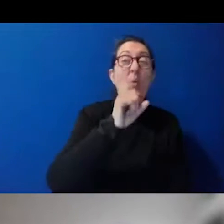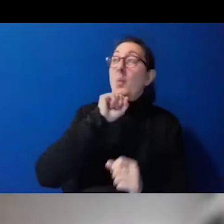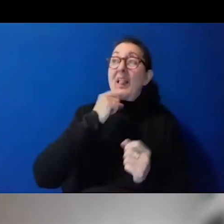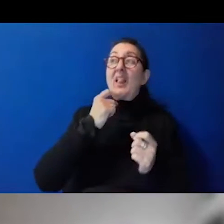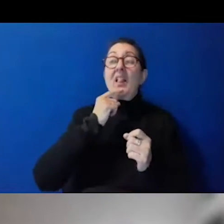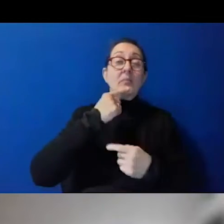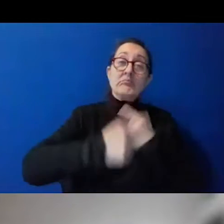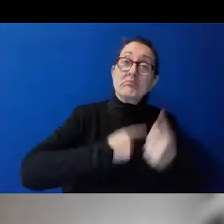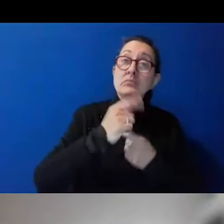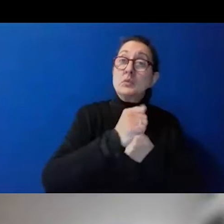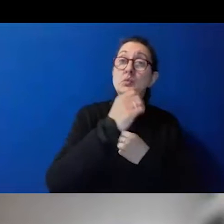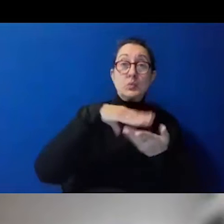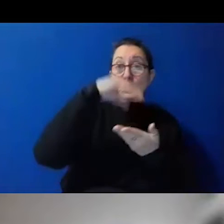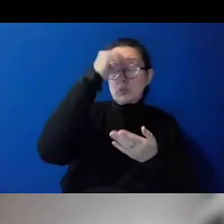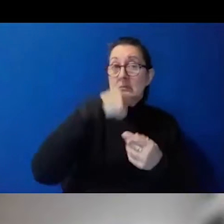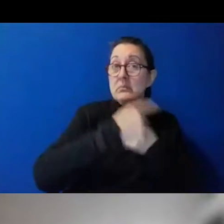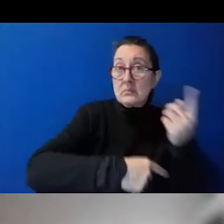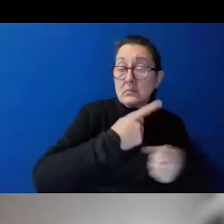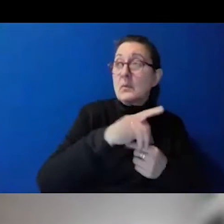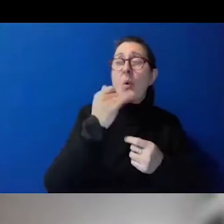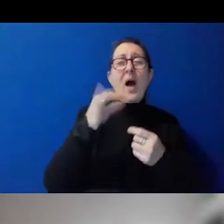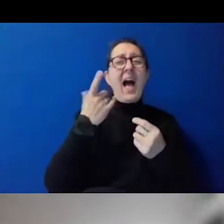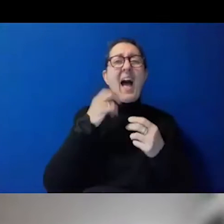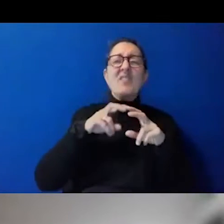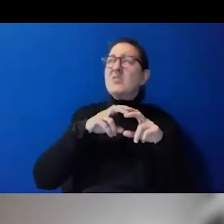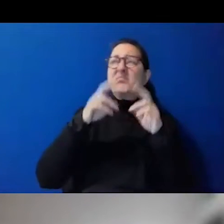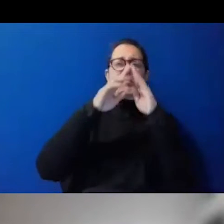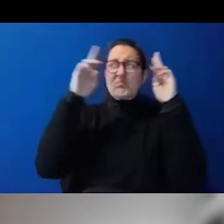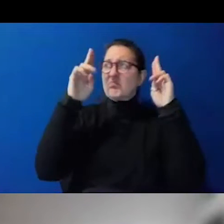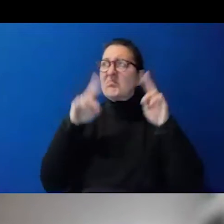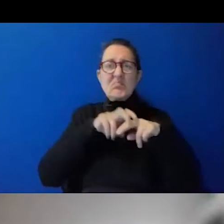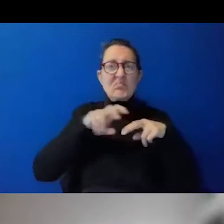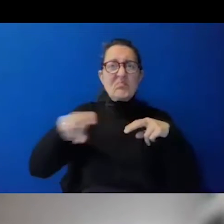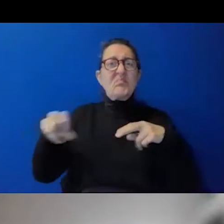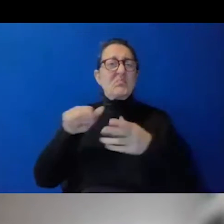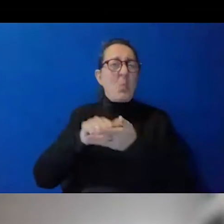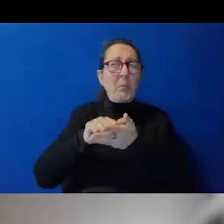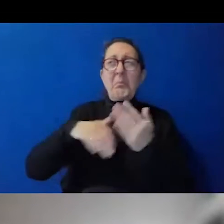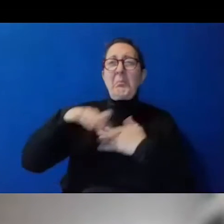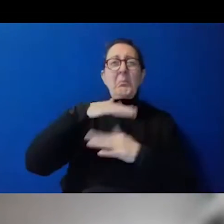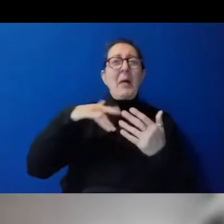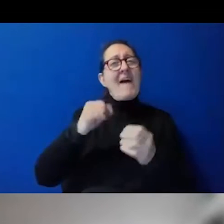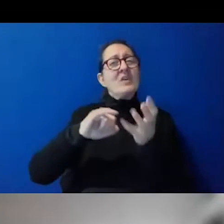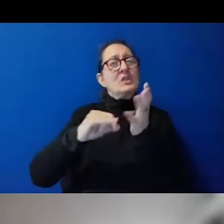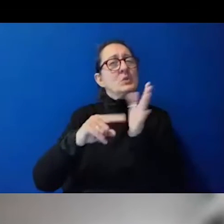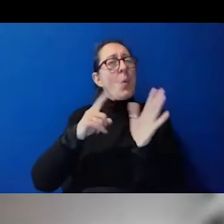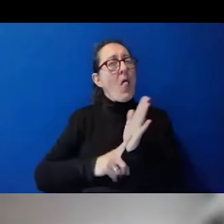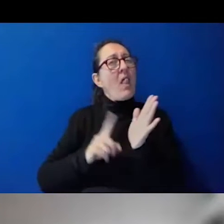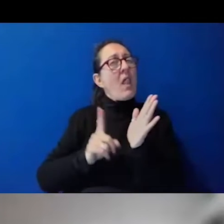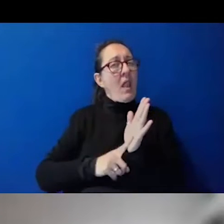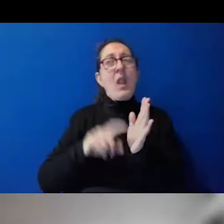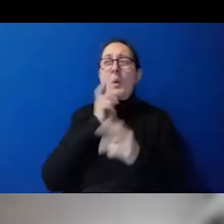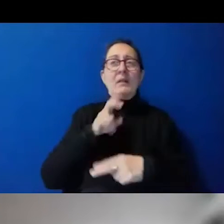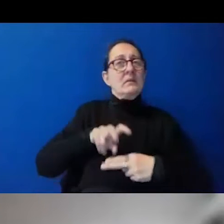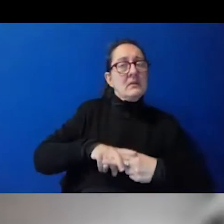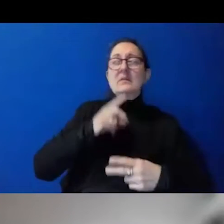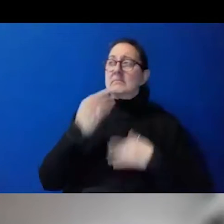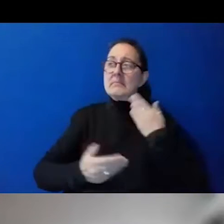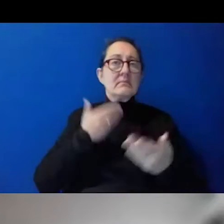local stores and law Week events I guess um and traveling to the correctional sentence um we